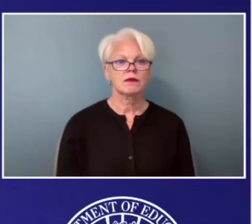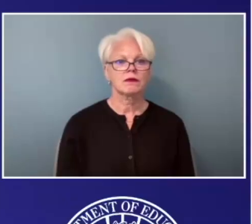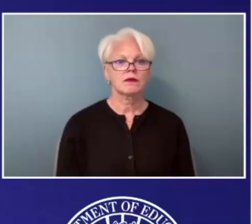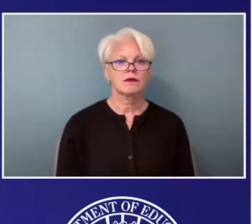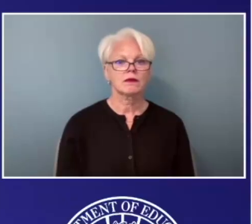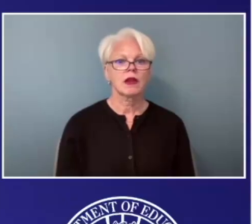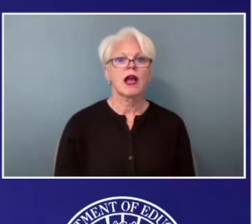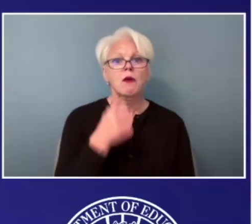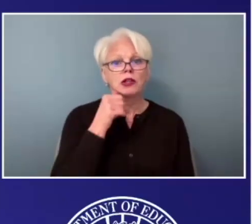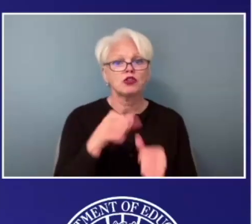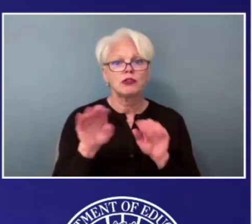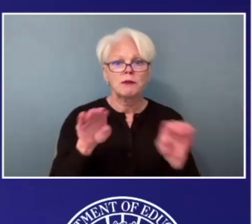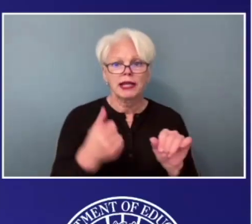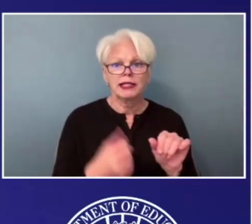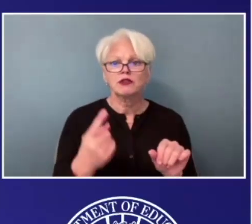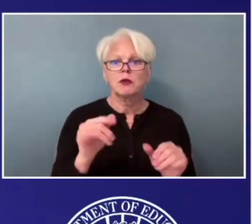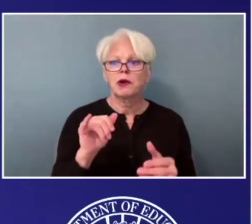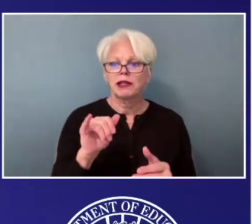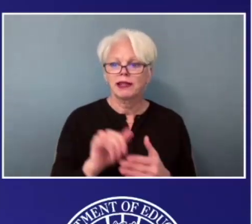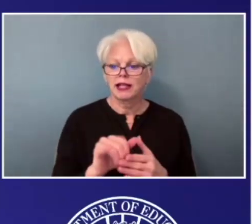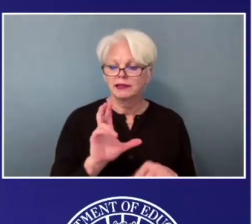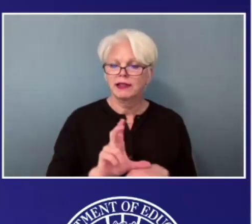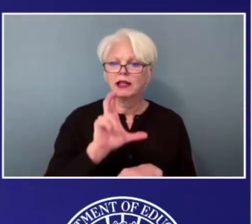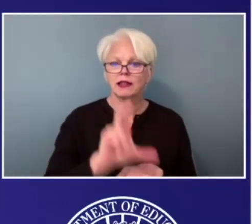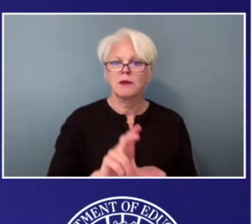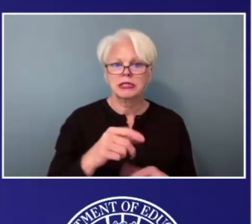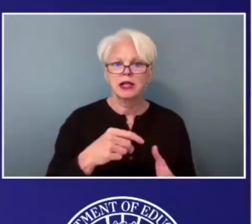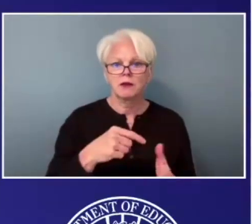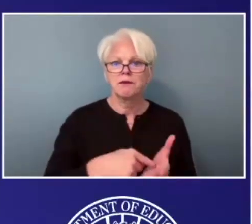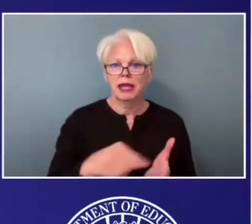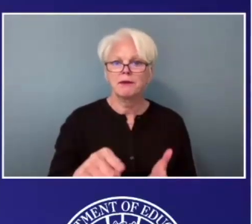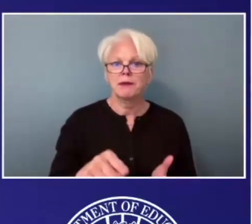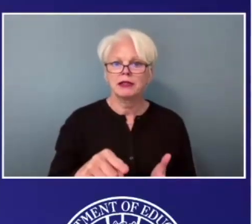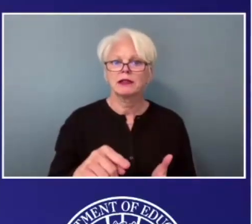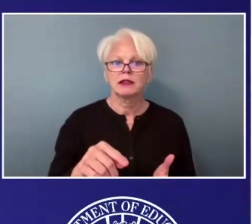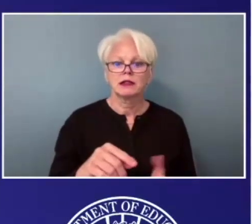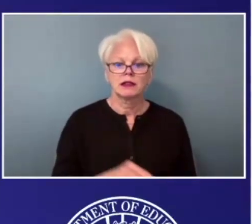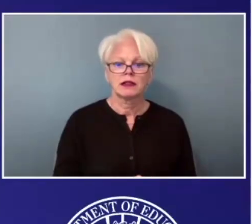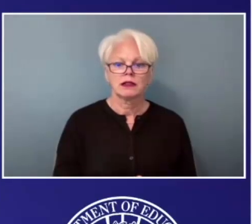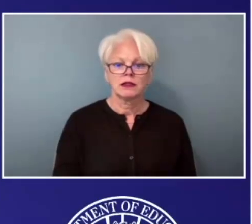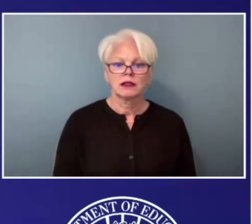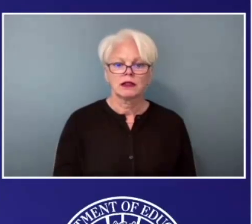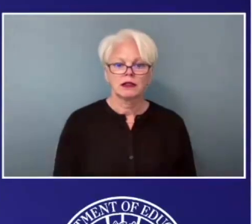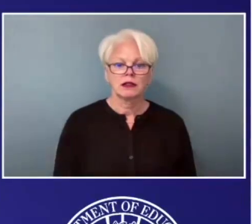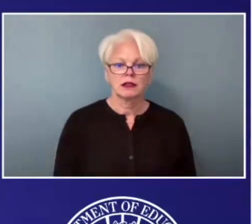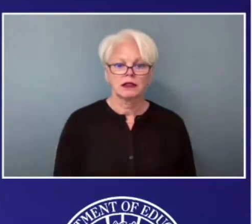I'll just remind everyone that's where we have the lump sum payment. Little carrot. Good thing that we gave